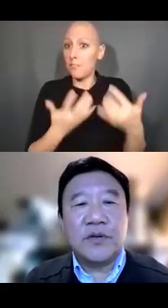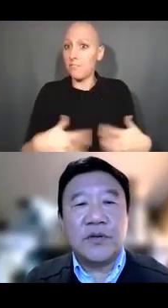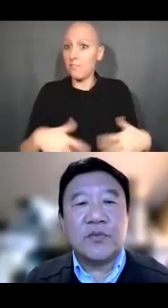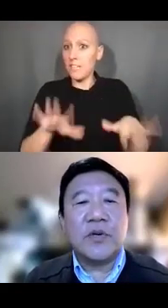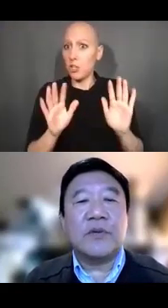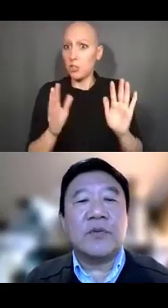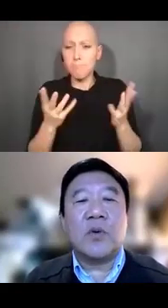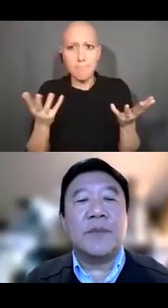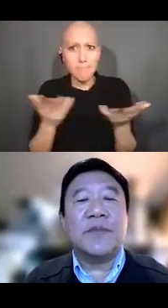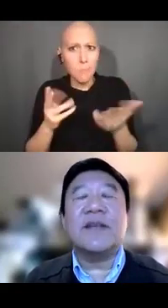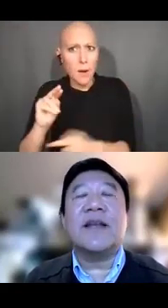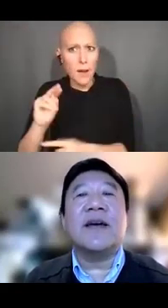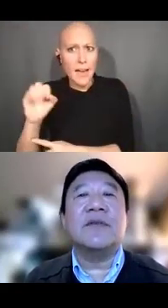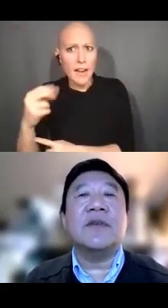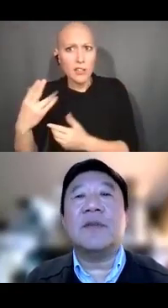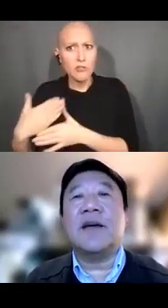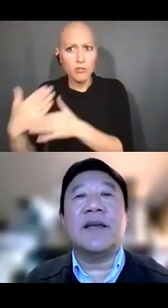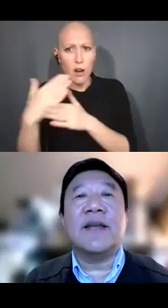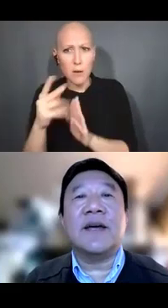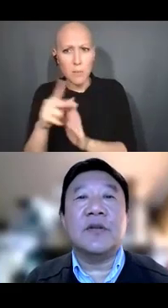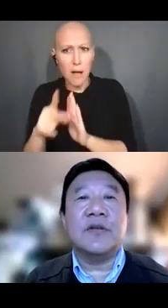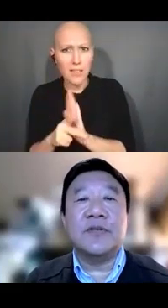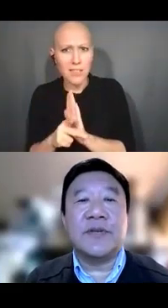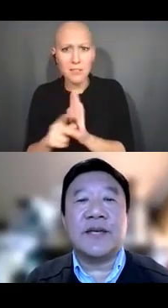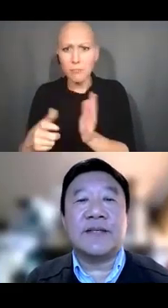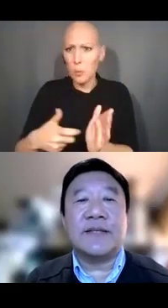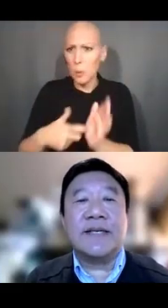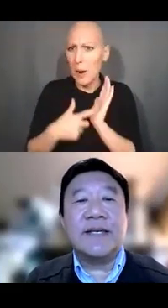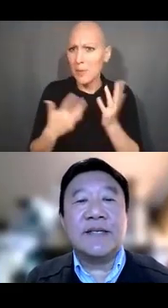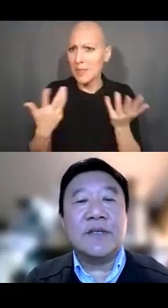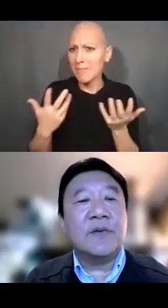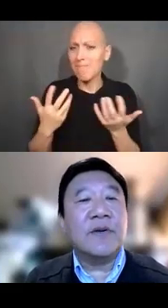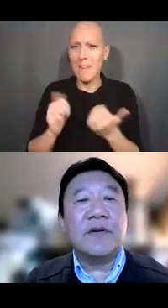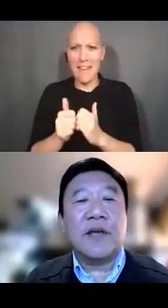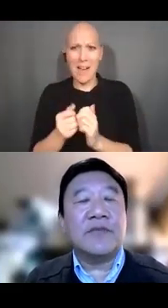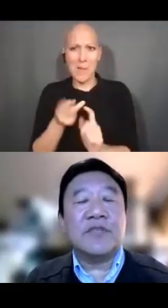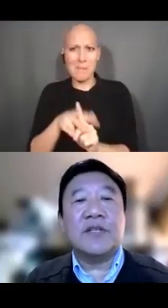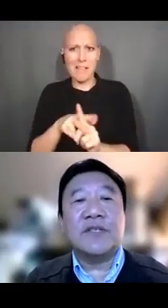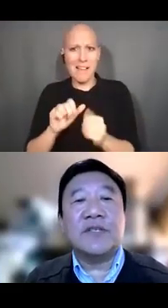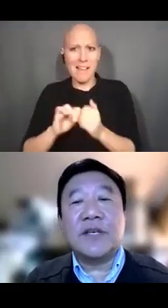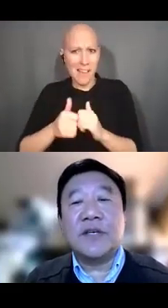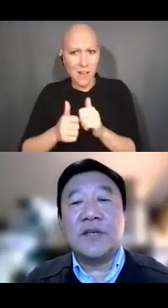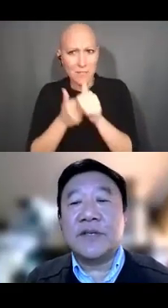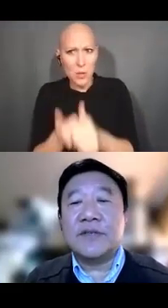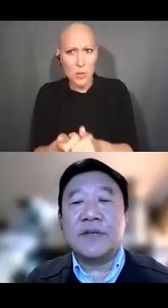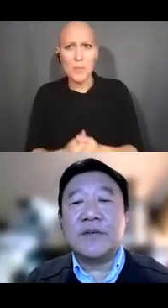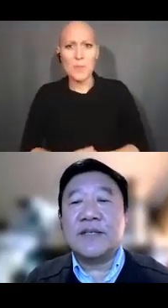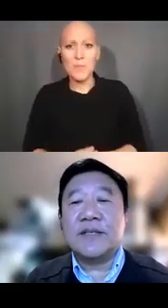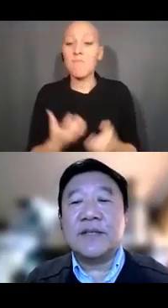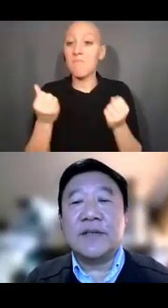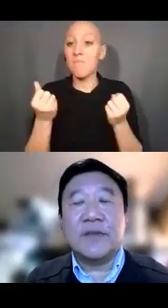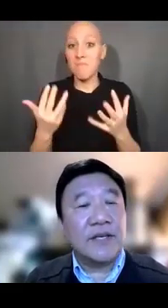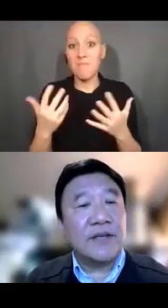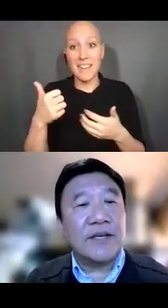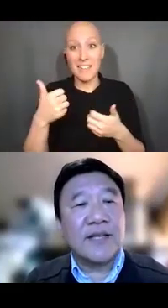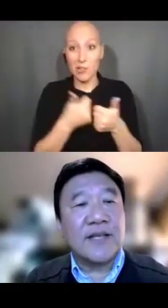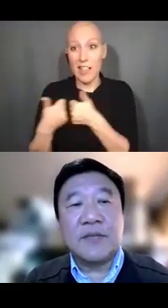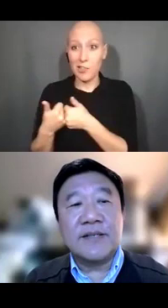What are their requirements? And how do they apply, and how do you do that? So there are a lot of challenges as I noted. So, Nonye, next slide, please.